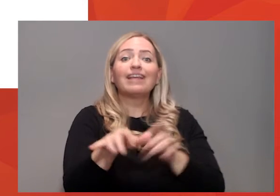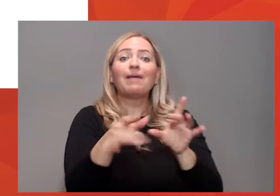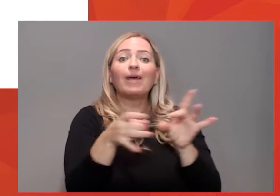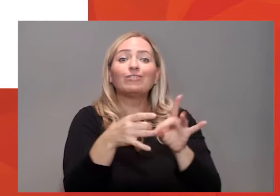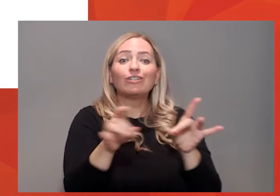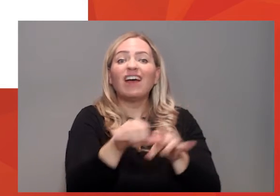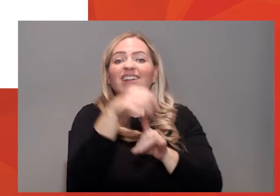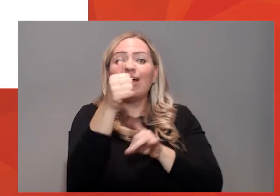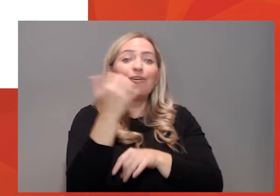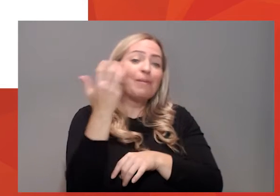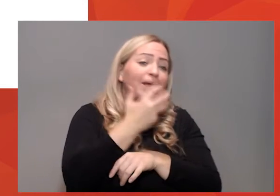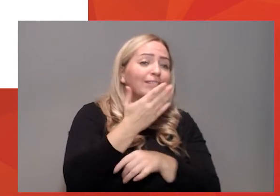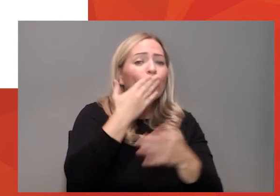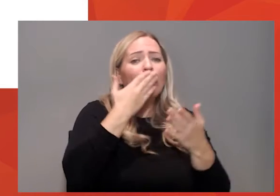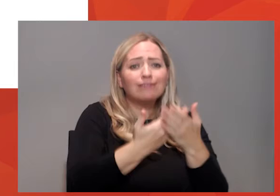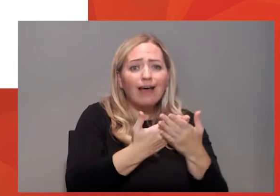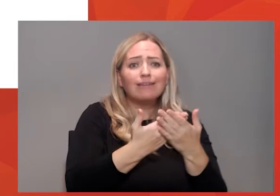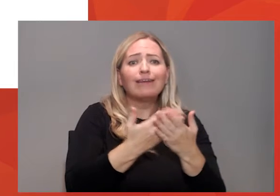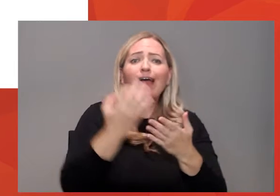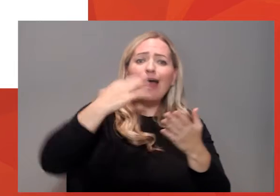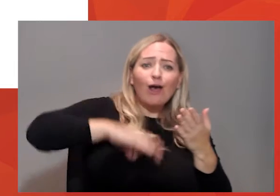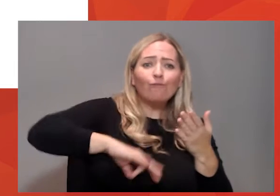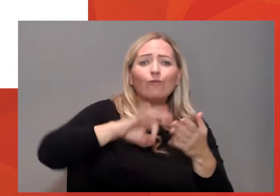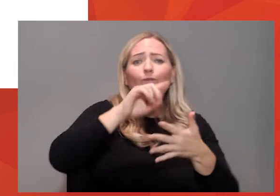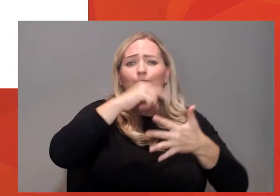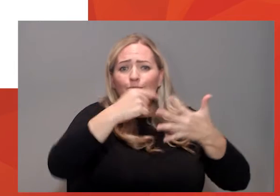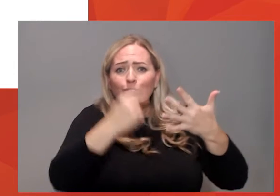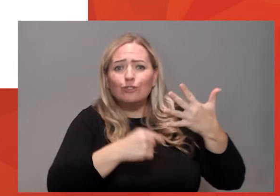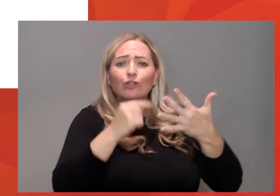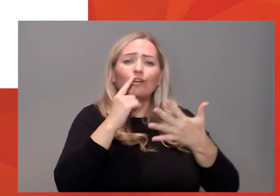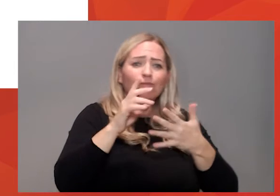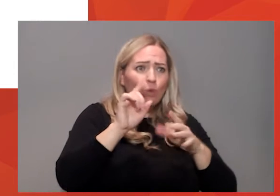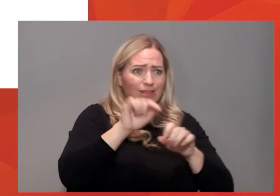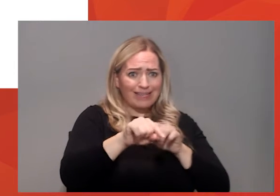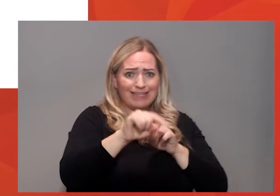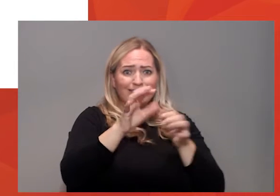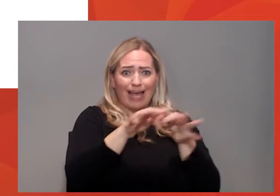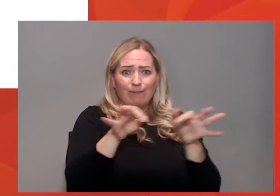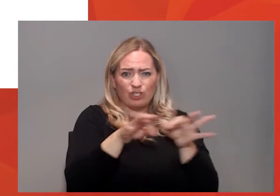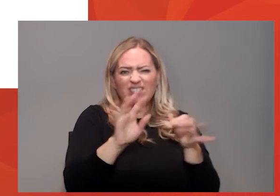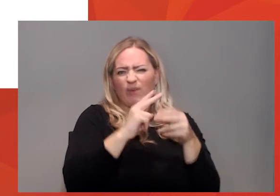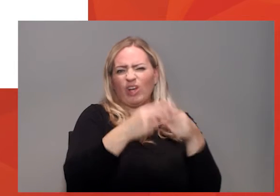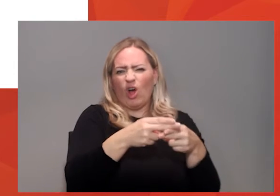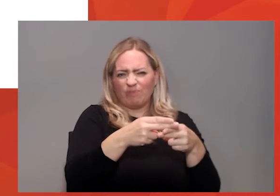they mentioned "Another amazingly well done and helpful feature are the puzzle captions." This is how we call them.